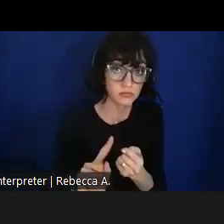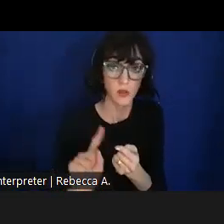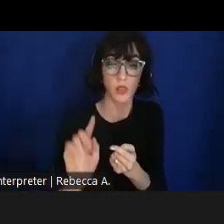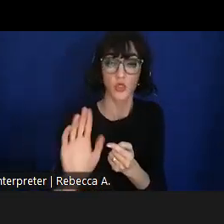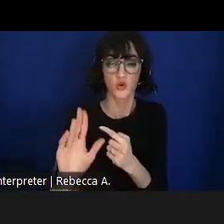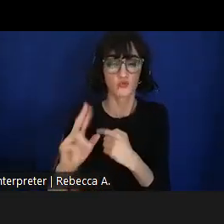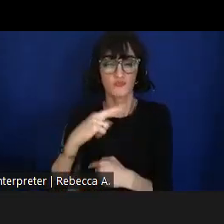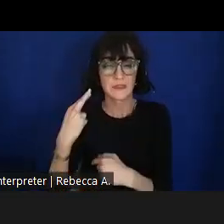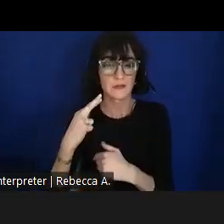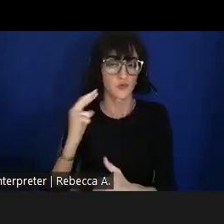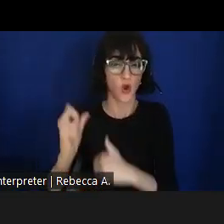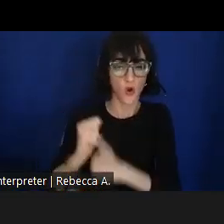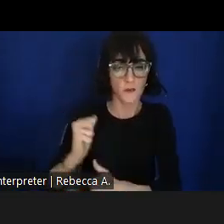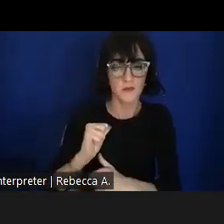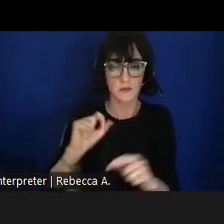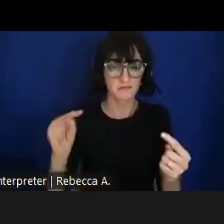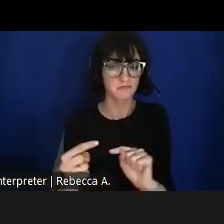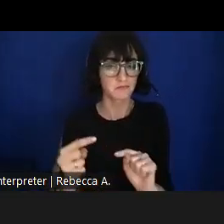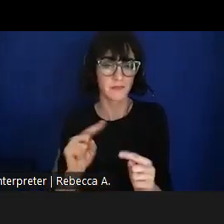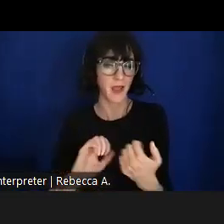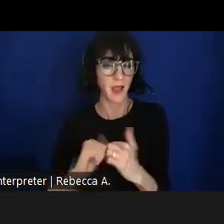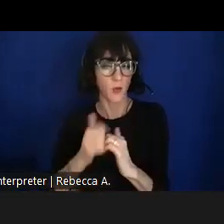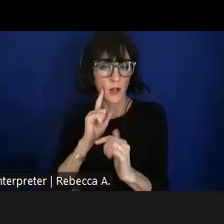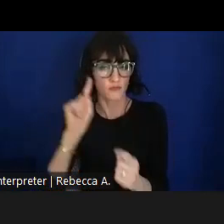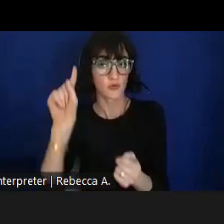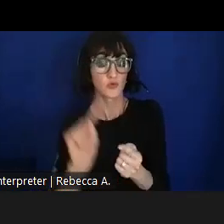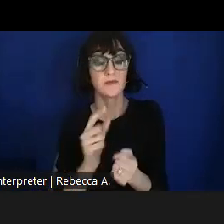as well as be able to live the best life possible